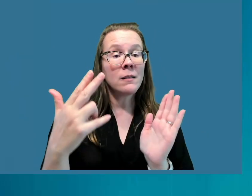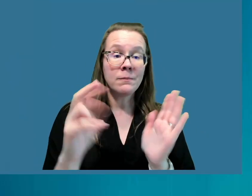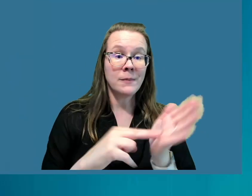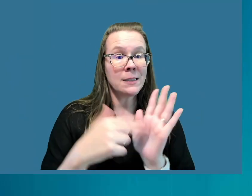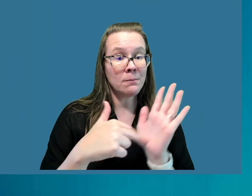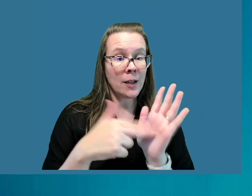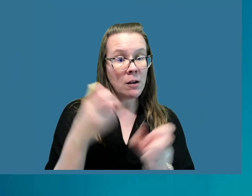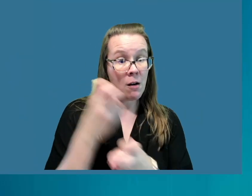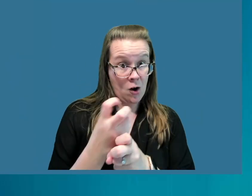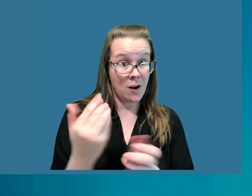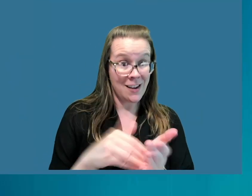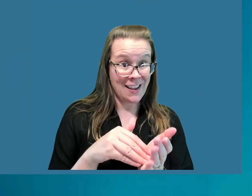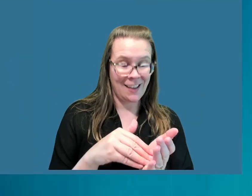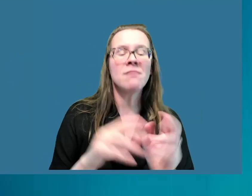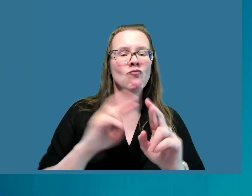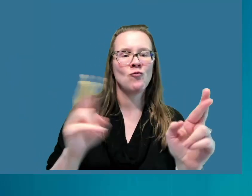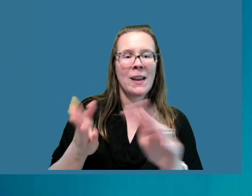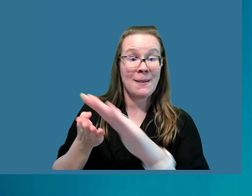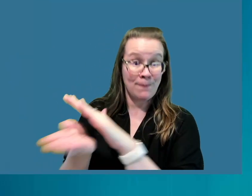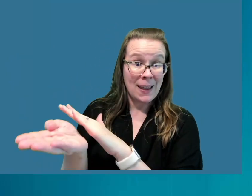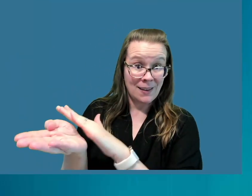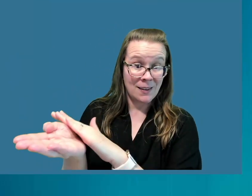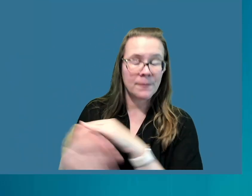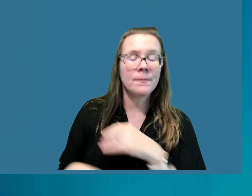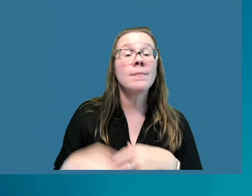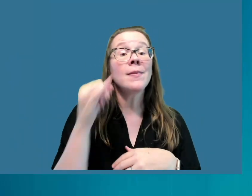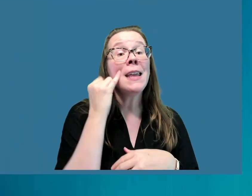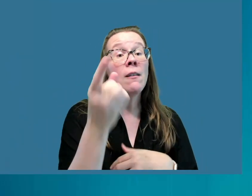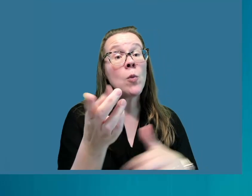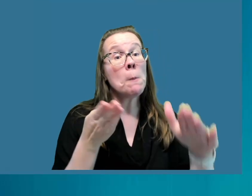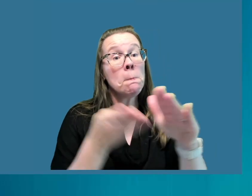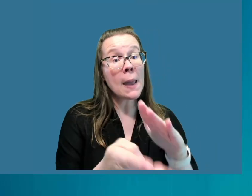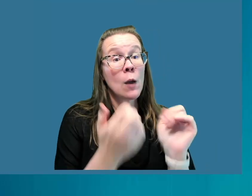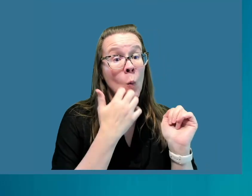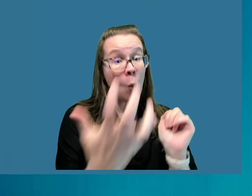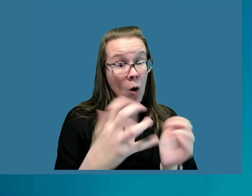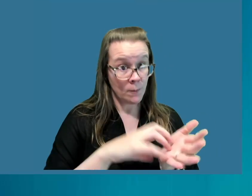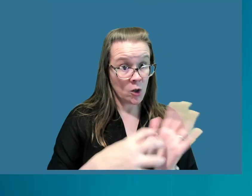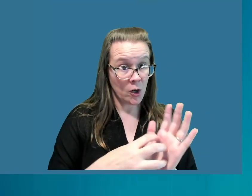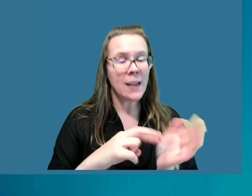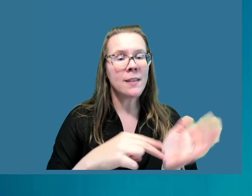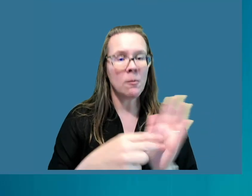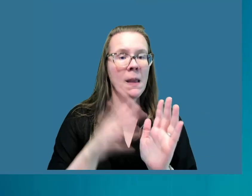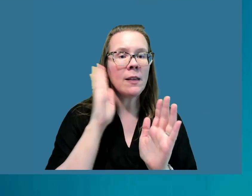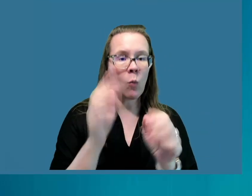sometimes. And just let the butter in the cookies re--um... firm up again and get